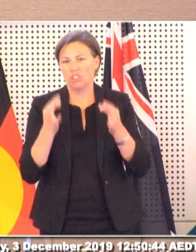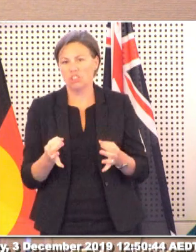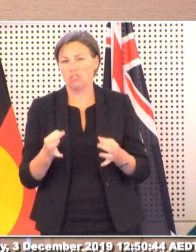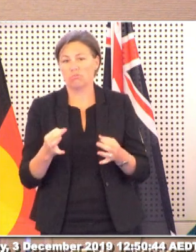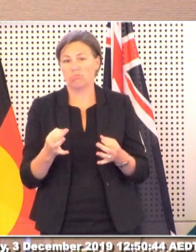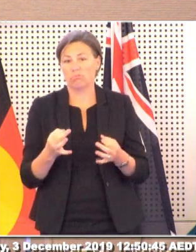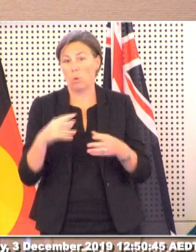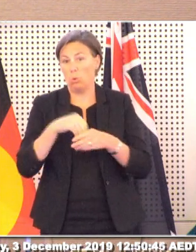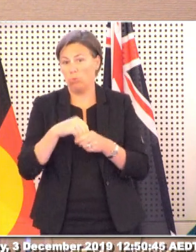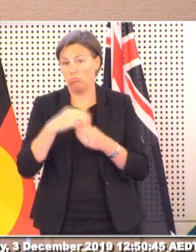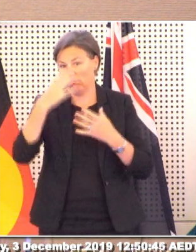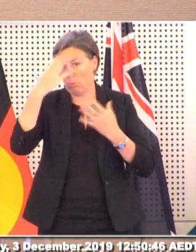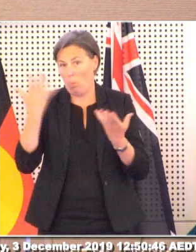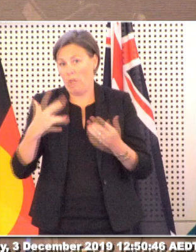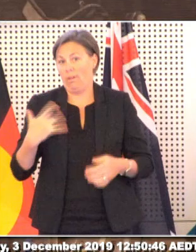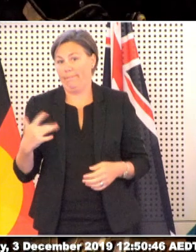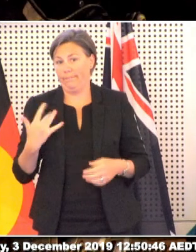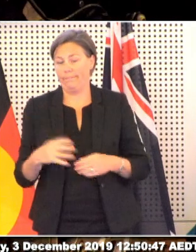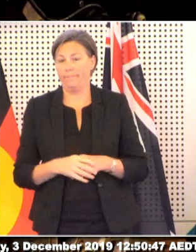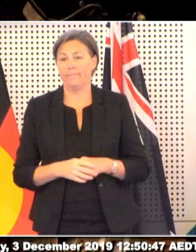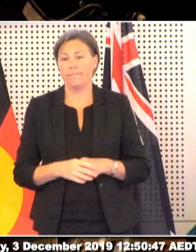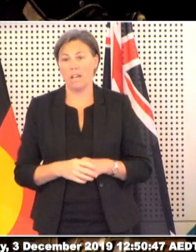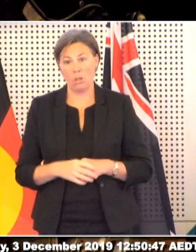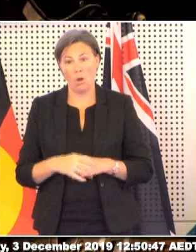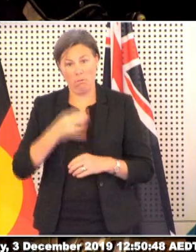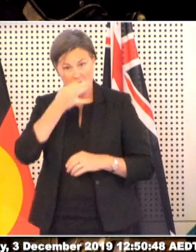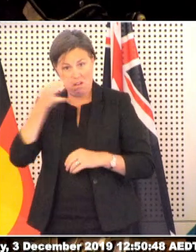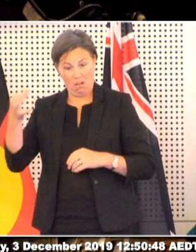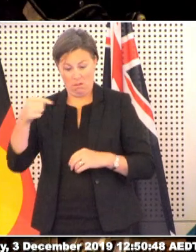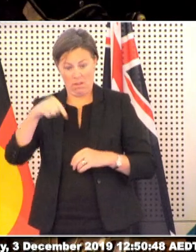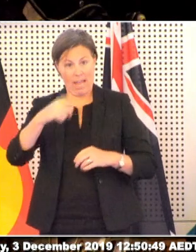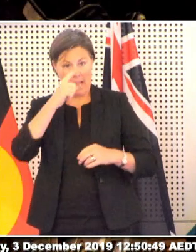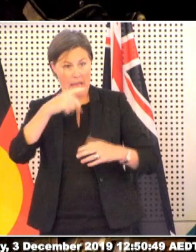And this is a document that’s publicly available? Generally.